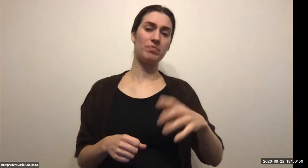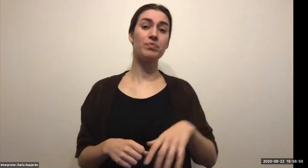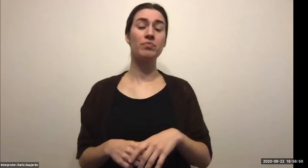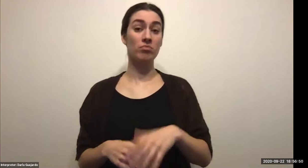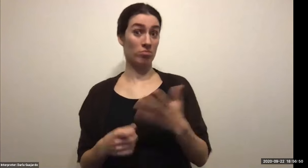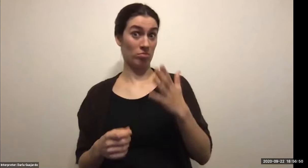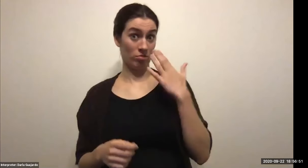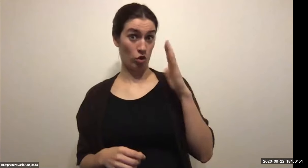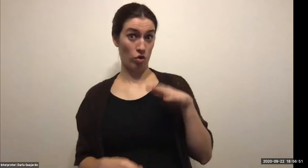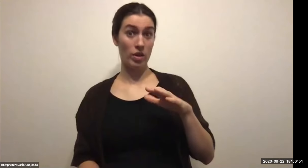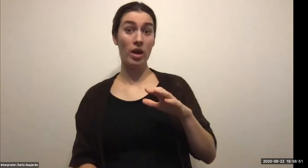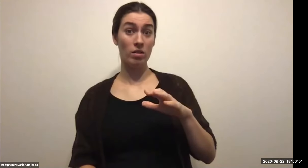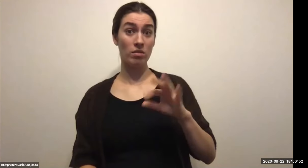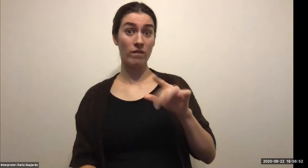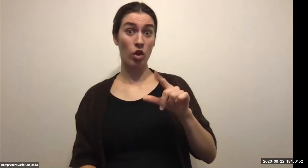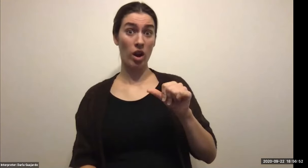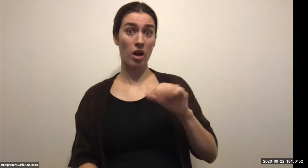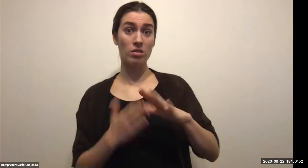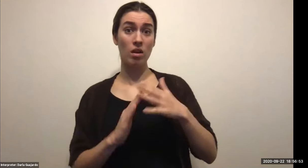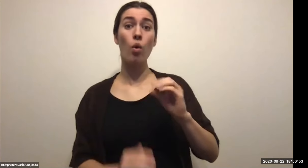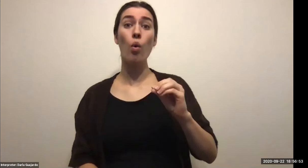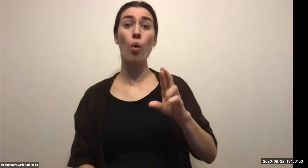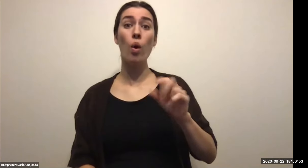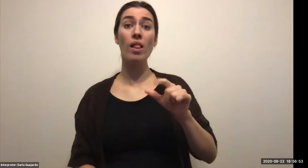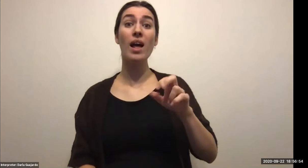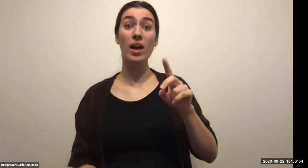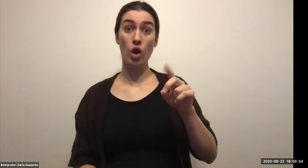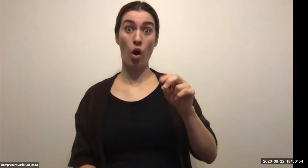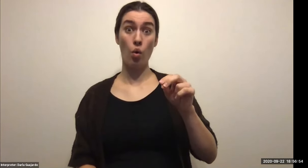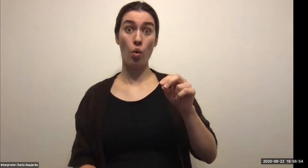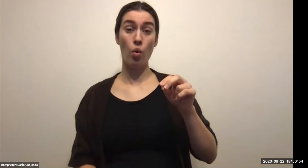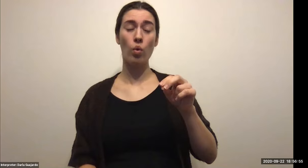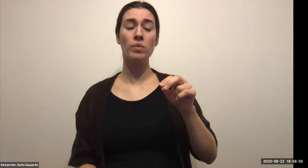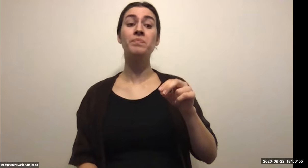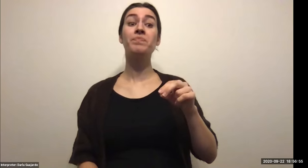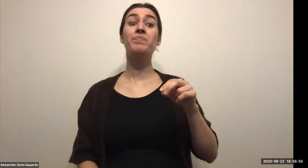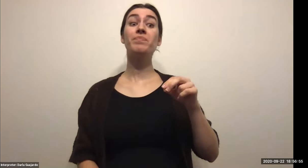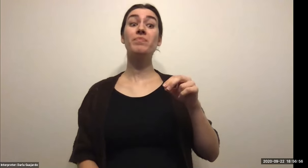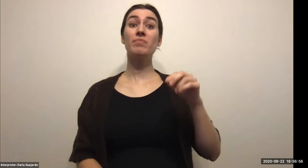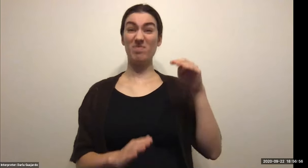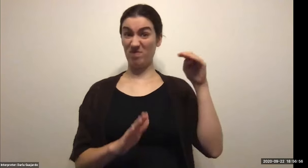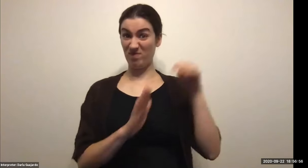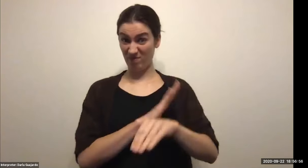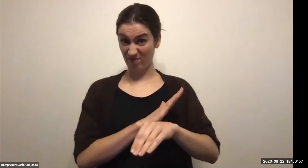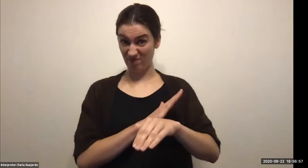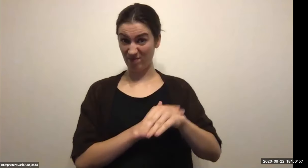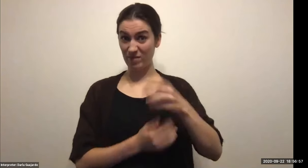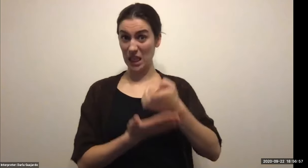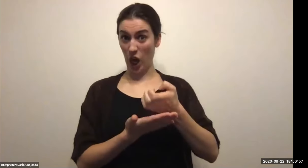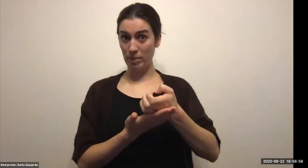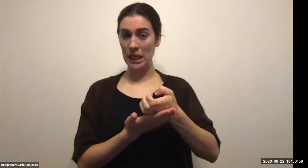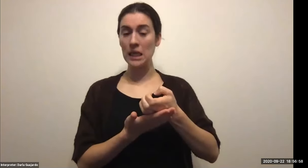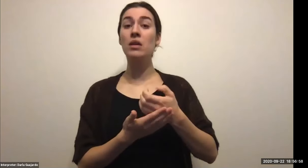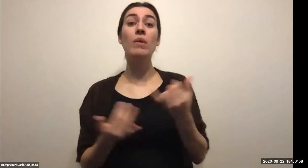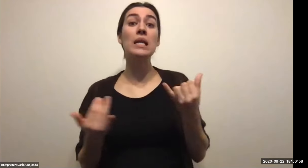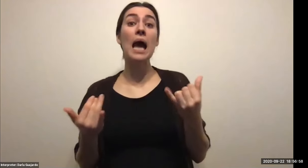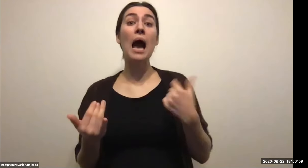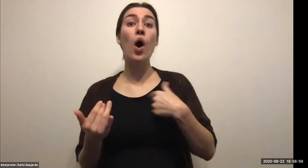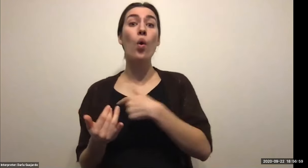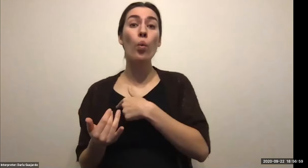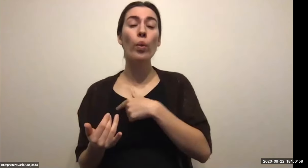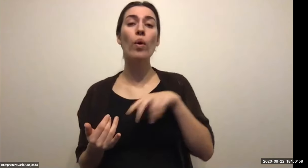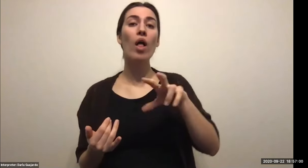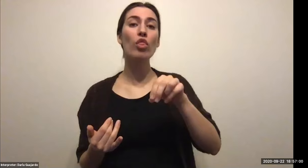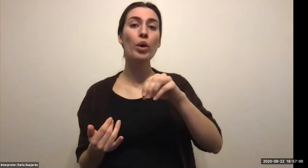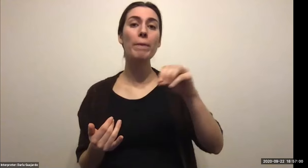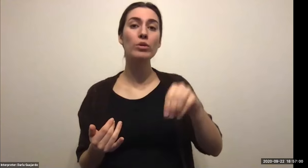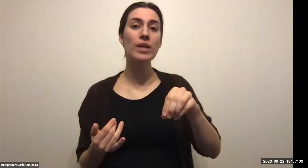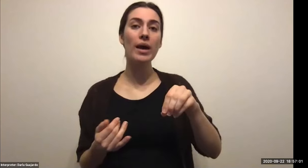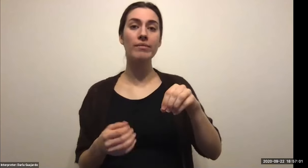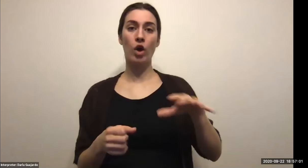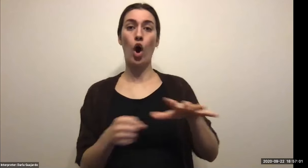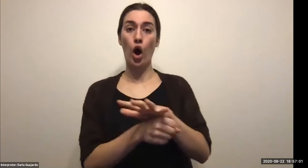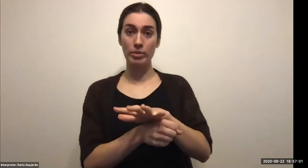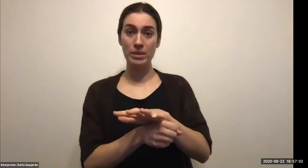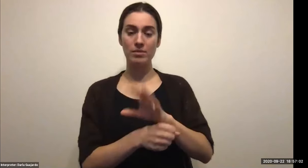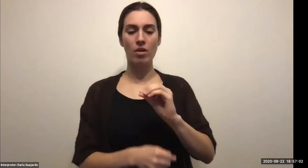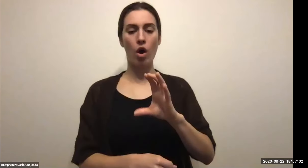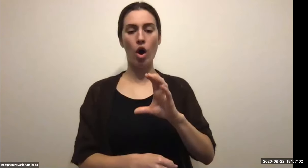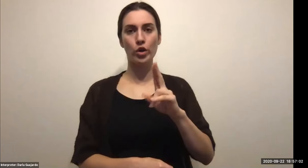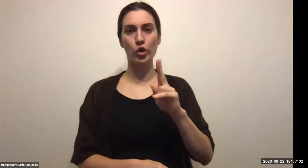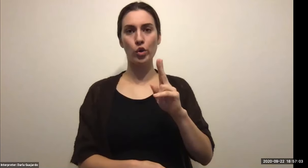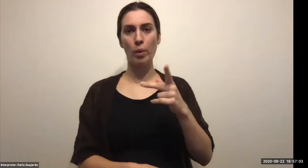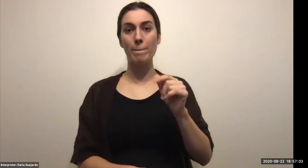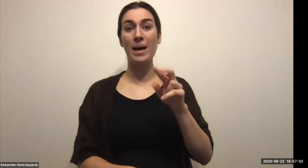Rick Lagiewski: What kind of reading, would you suggest things that you look at on a regular basis that kind of keeps you informed with what's going on, you know, with the industry with trends, what would you recommend for students.